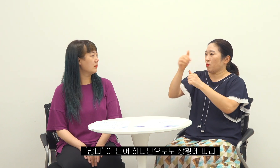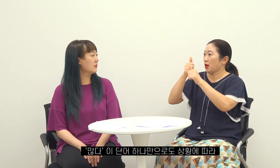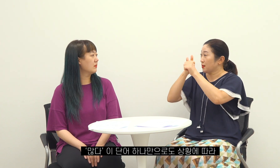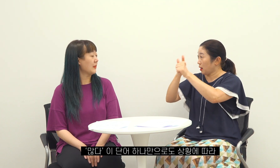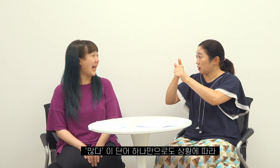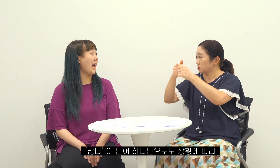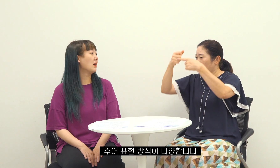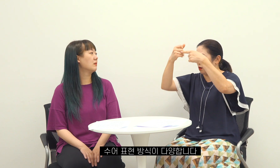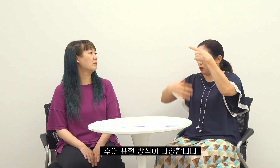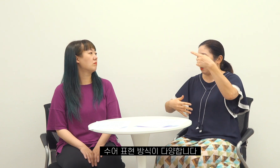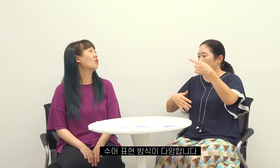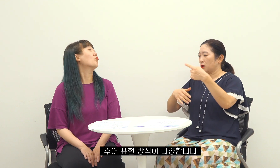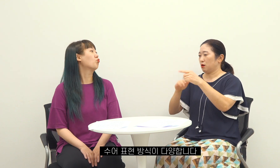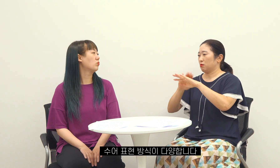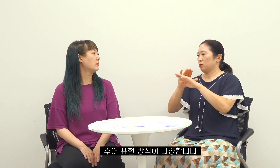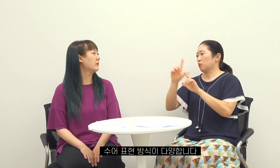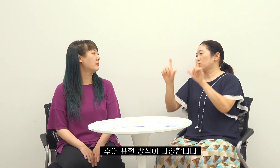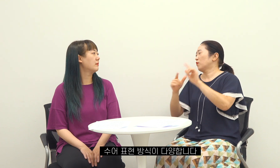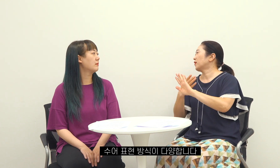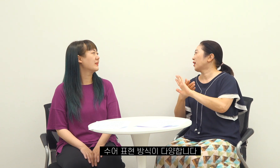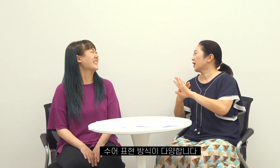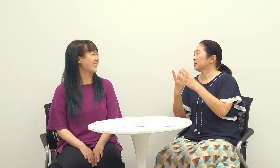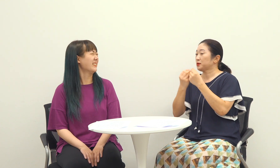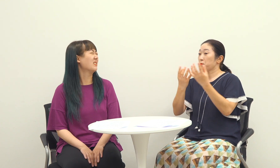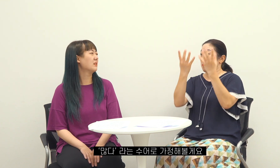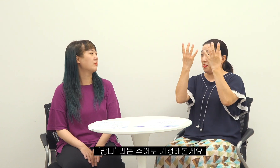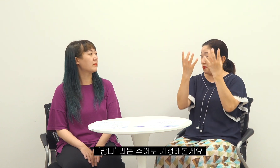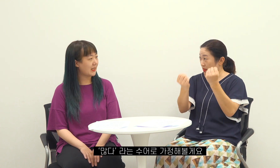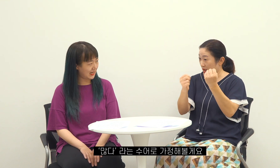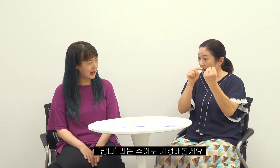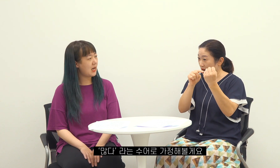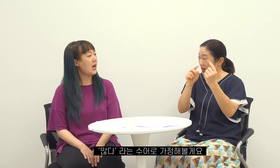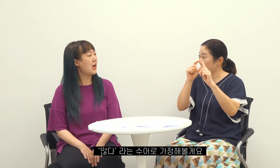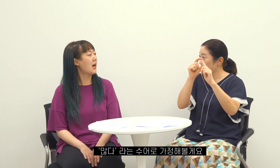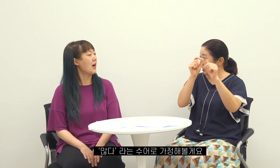‘Many’ There are various ways of expressing sign language depending on the situation with just one word.